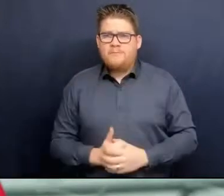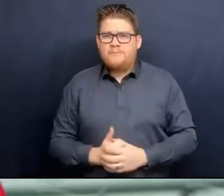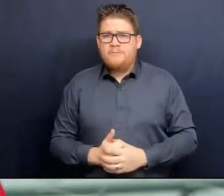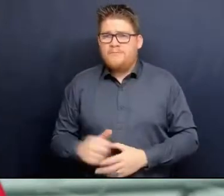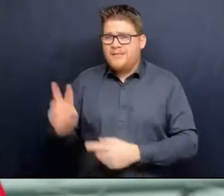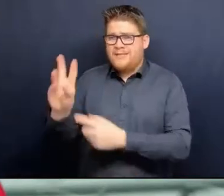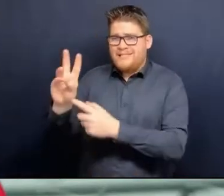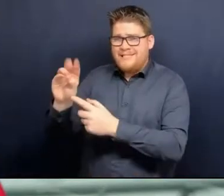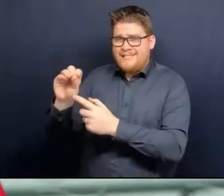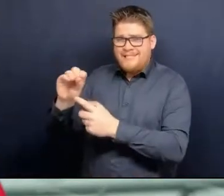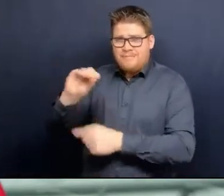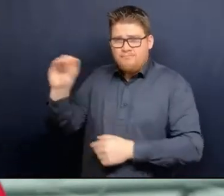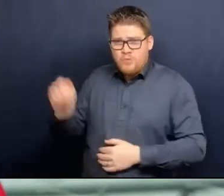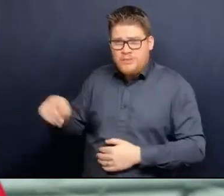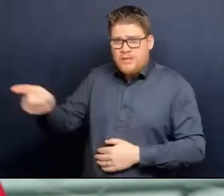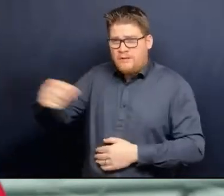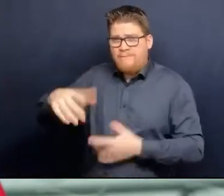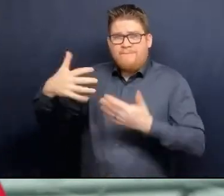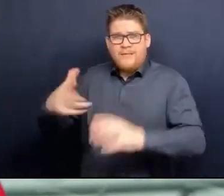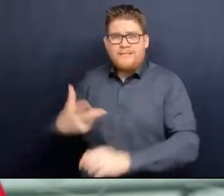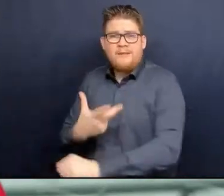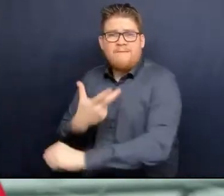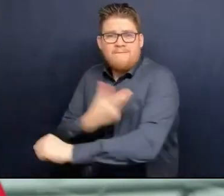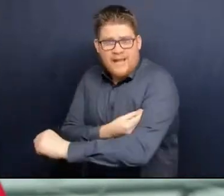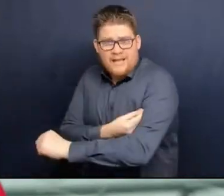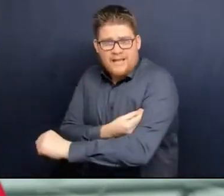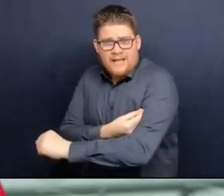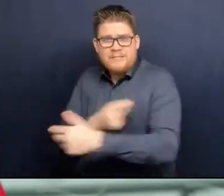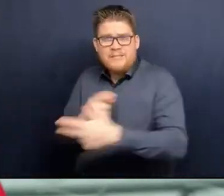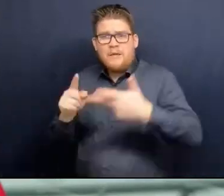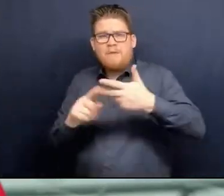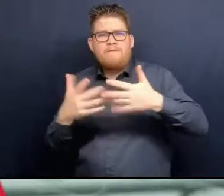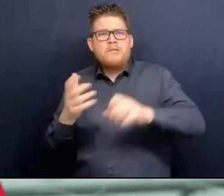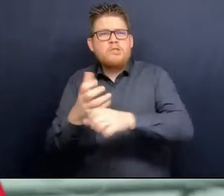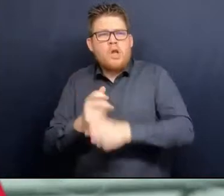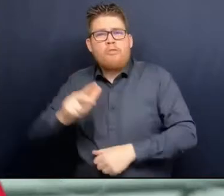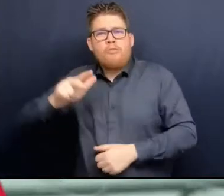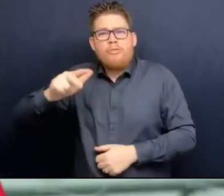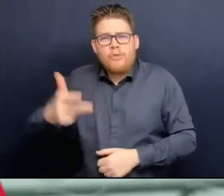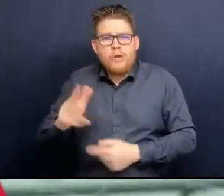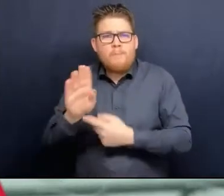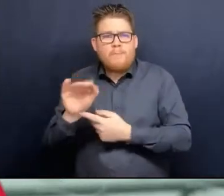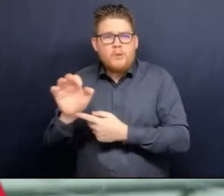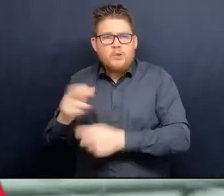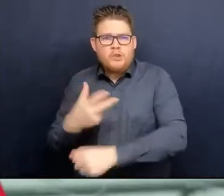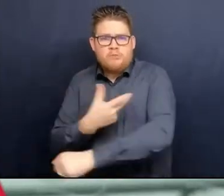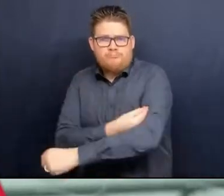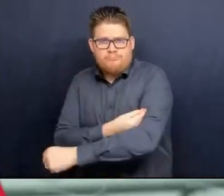their booster dose. And that reduces risk of transmission. So yes, we are following the